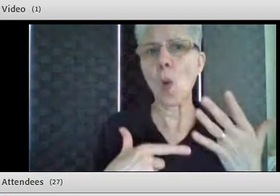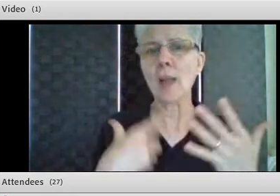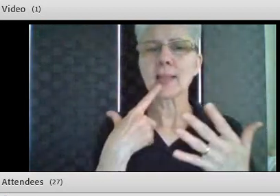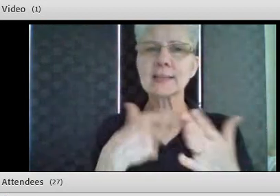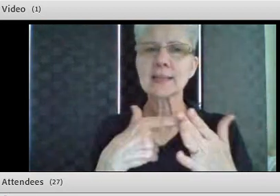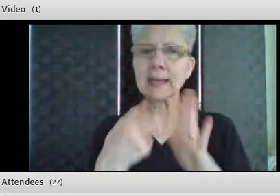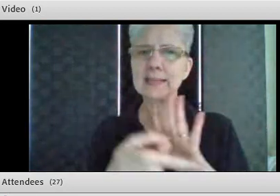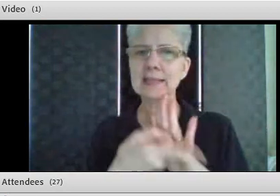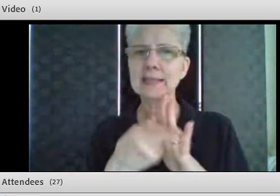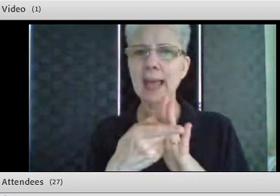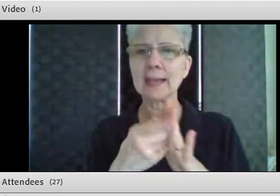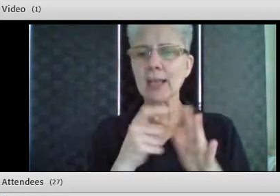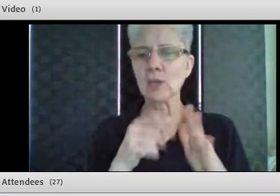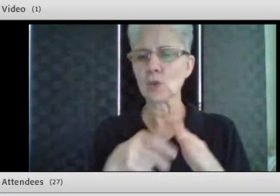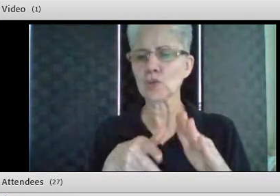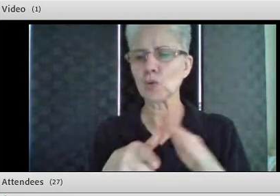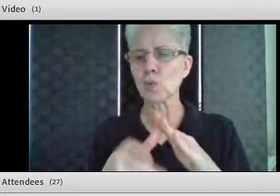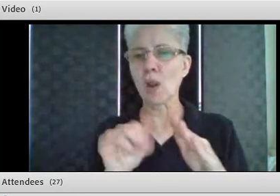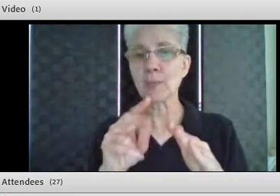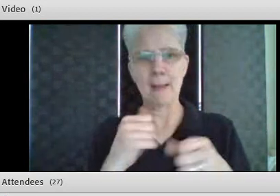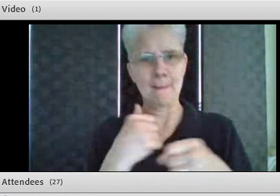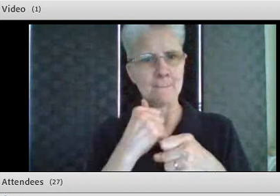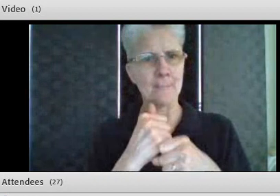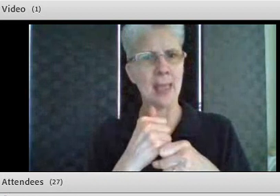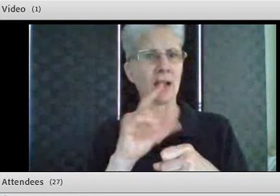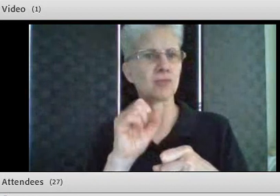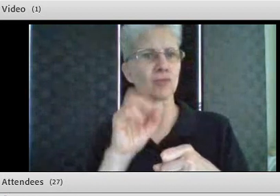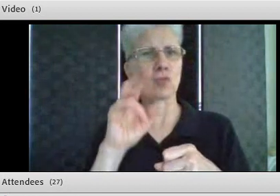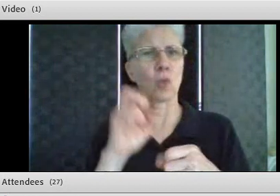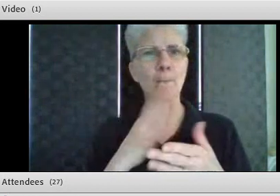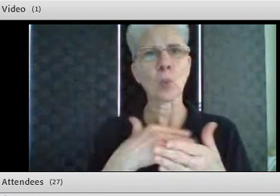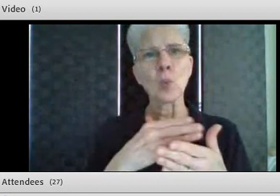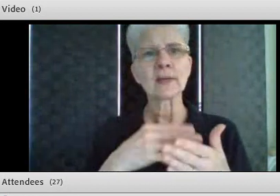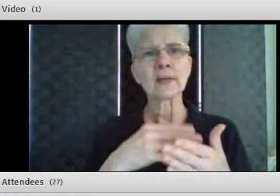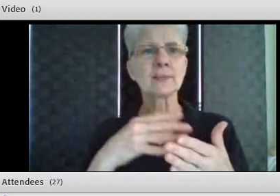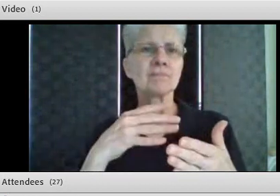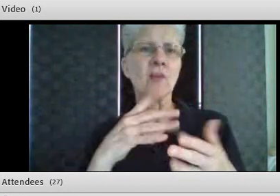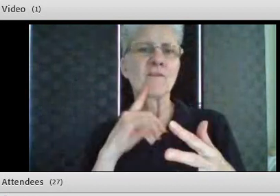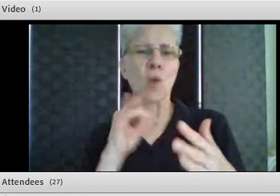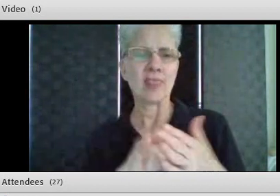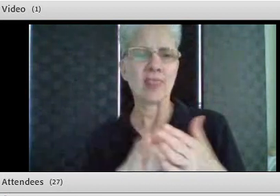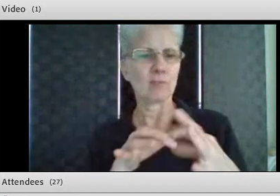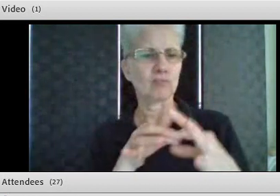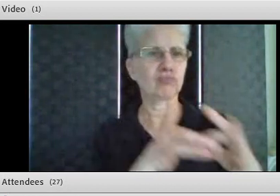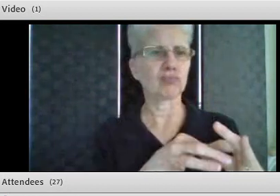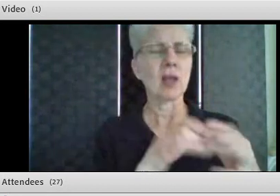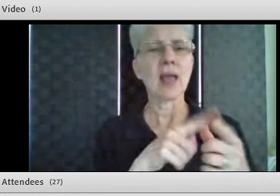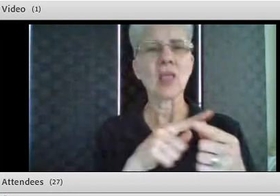the setting, the stage that's set in the book, is it happy? Is it sad? Is it scary? Let's take a second,